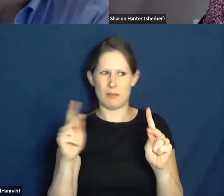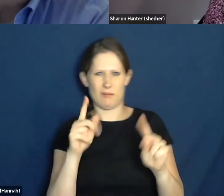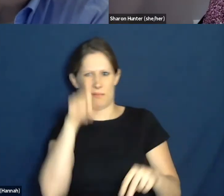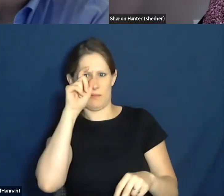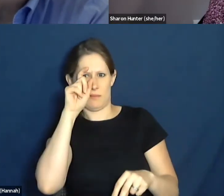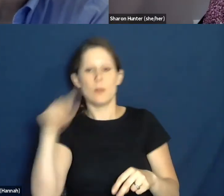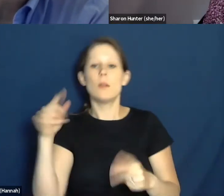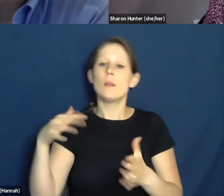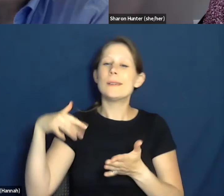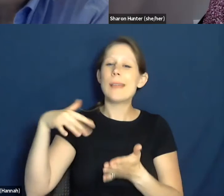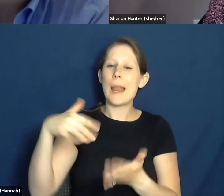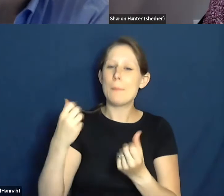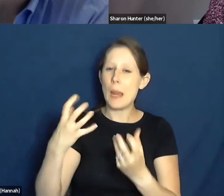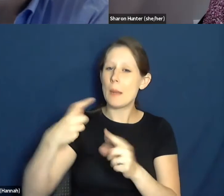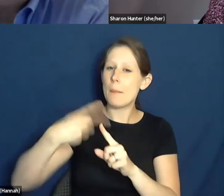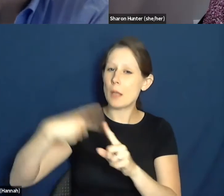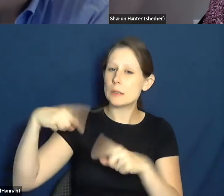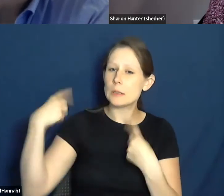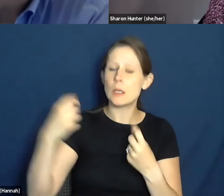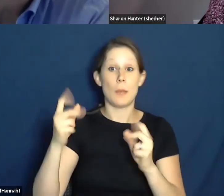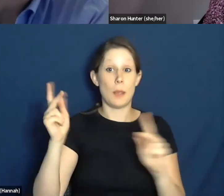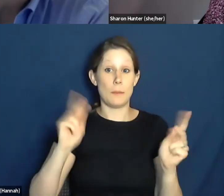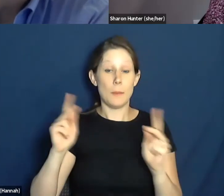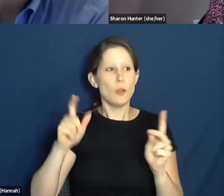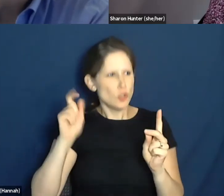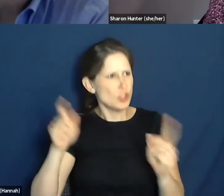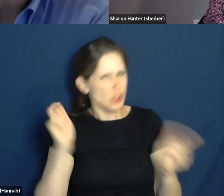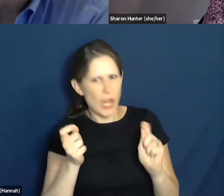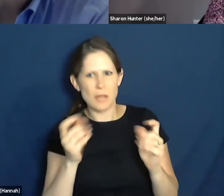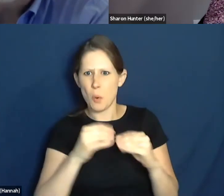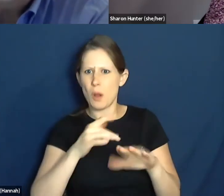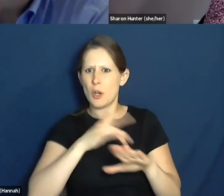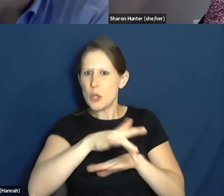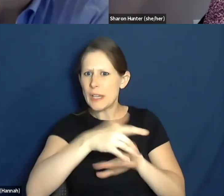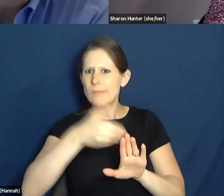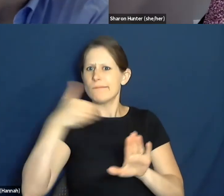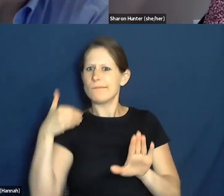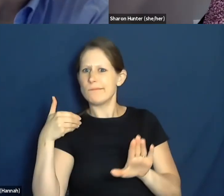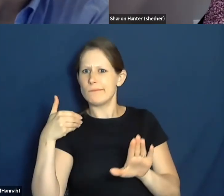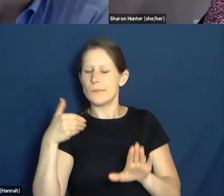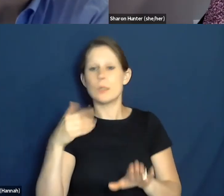Many people complained, they should have changed sooner but they won't change until there's plenty